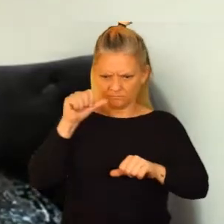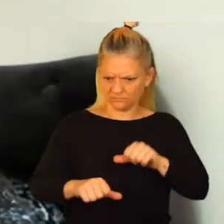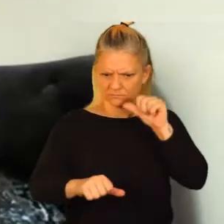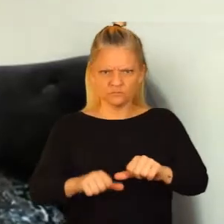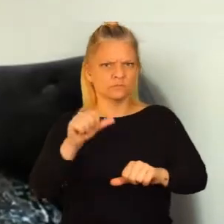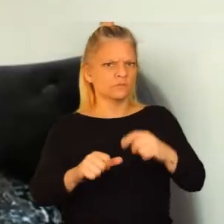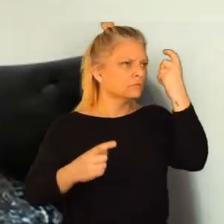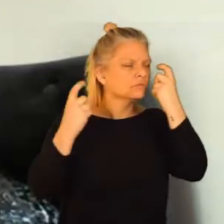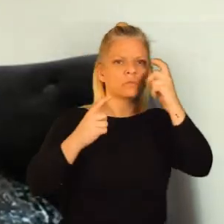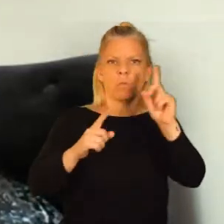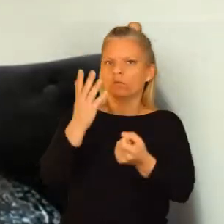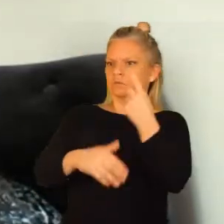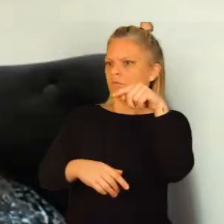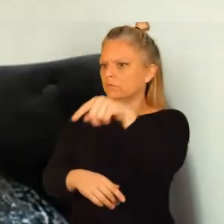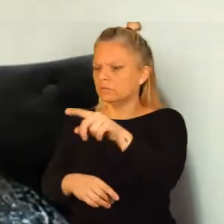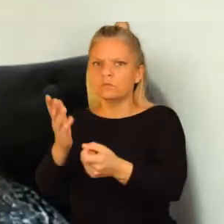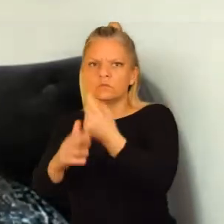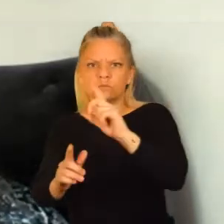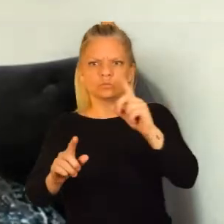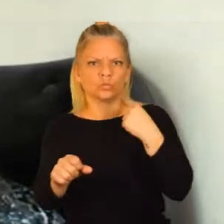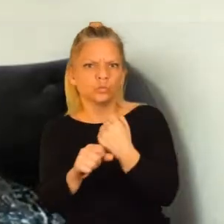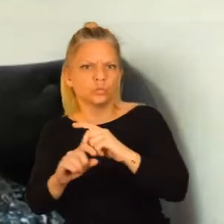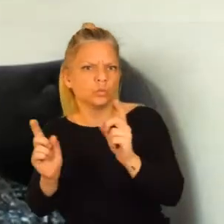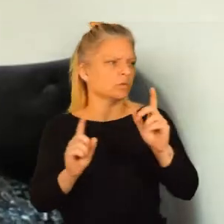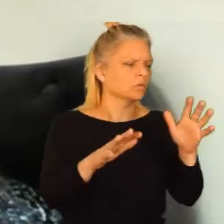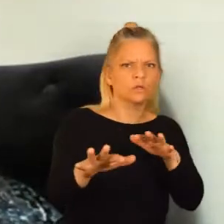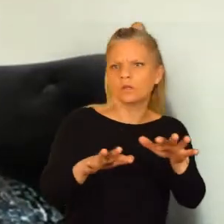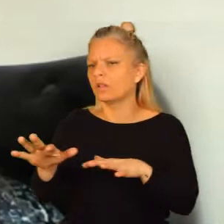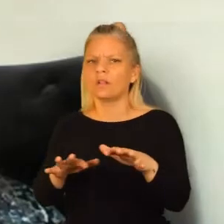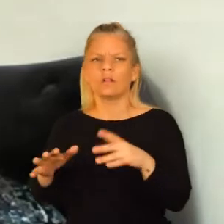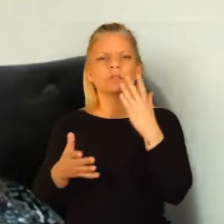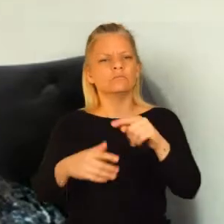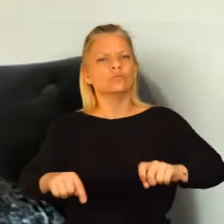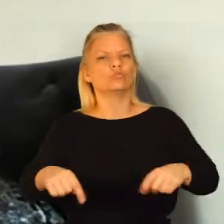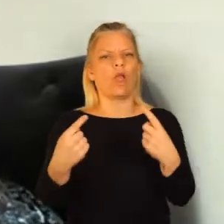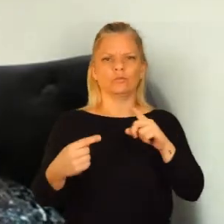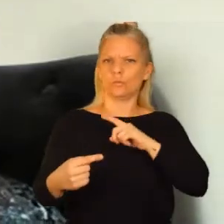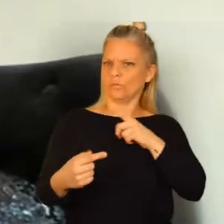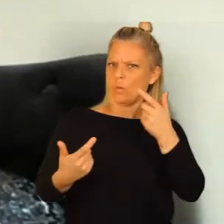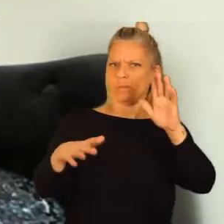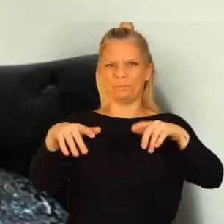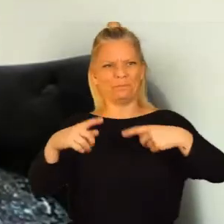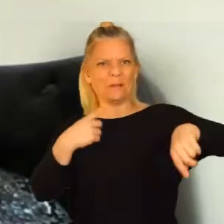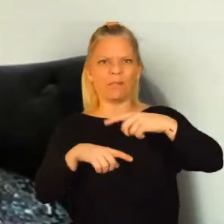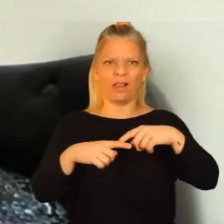How on earth do ? do this facilitation thing step by step? If x happens what do I do? And